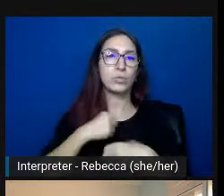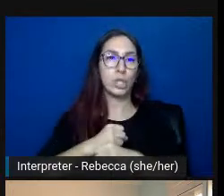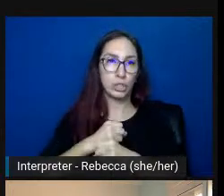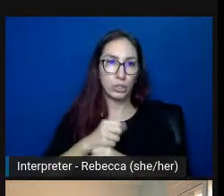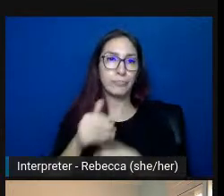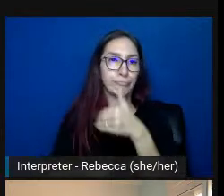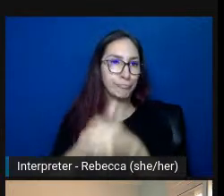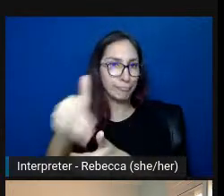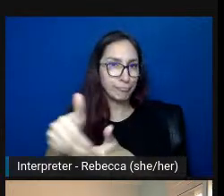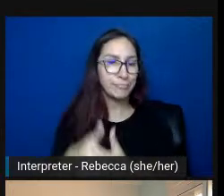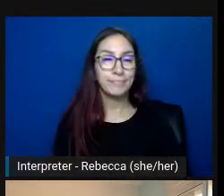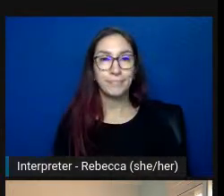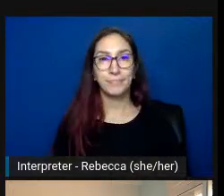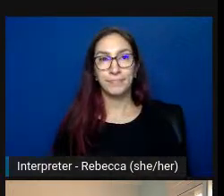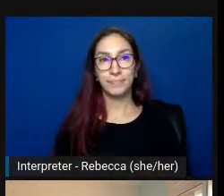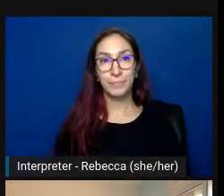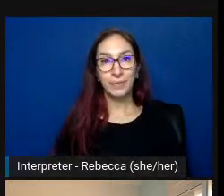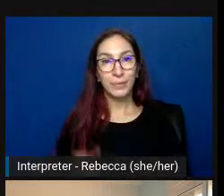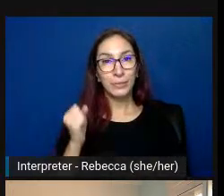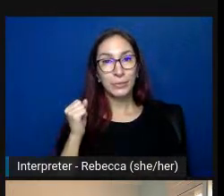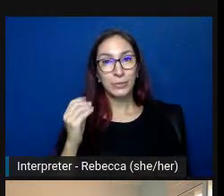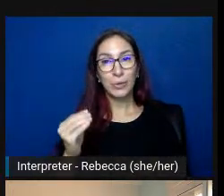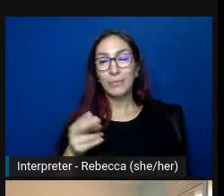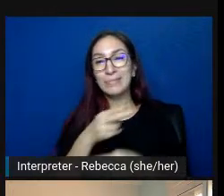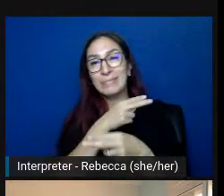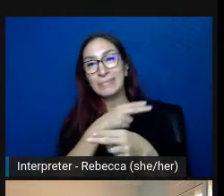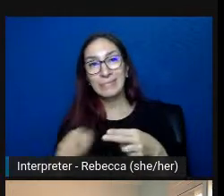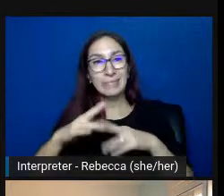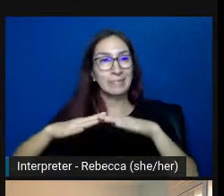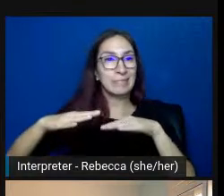teams prove for instance with the accessibility team as part of the production.